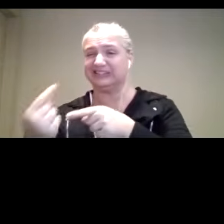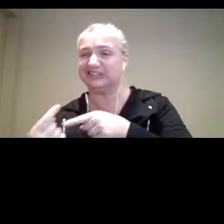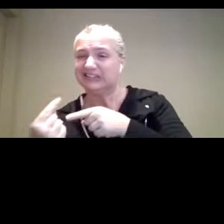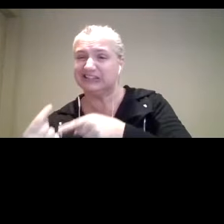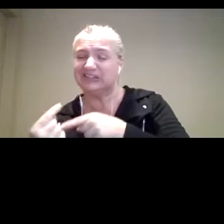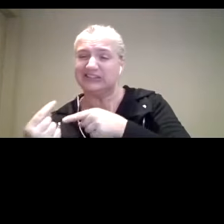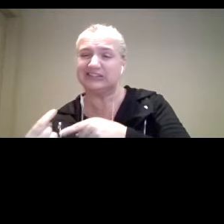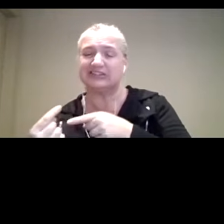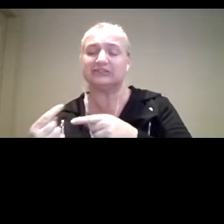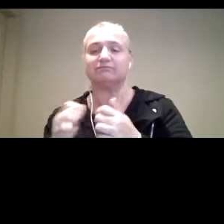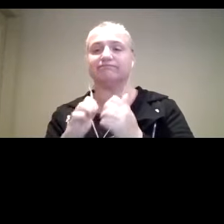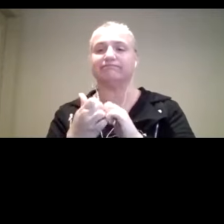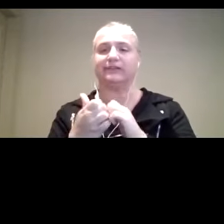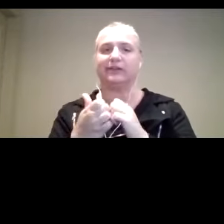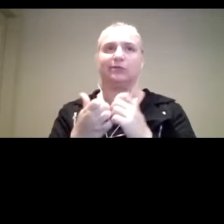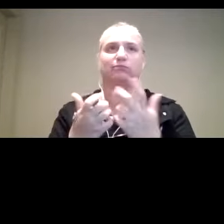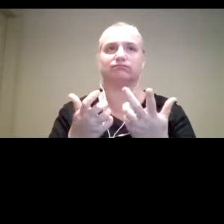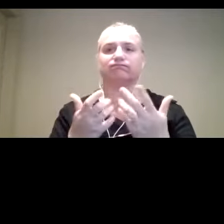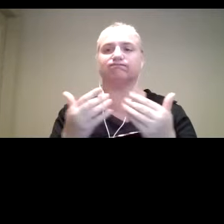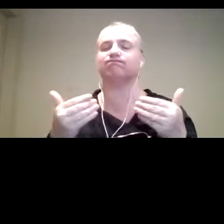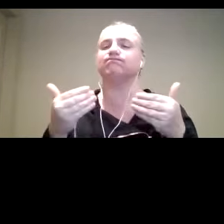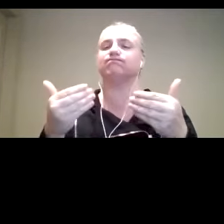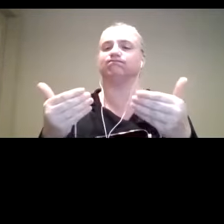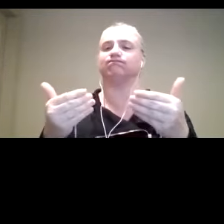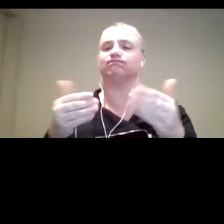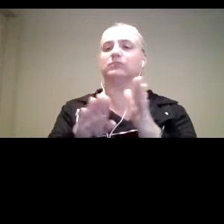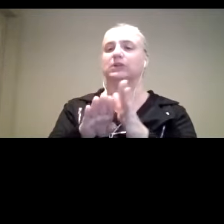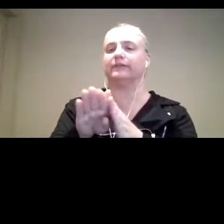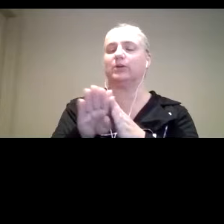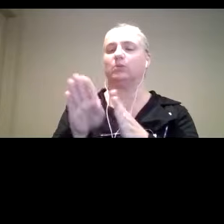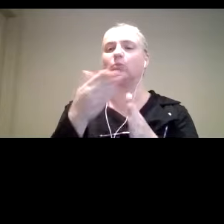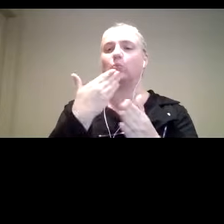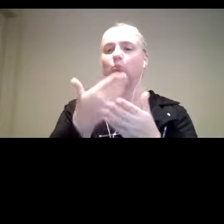and how can we then move forward and develop well-matched interventions?